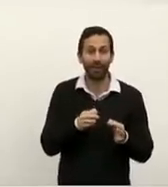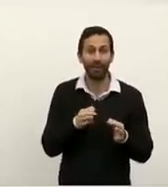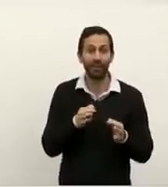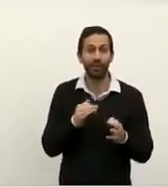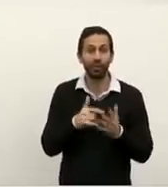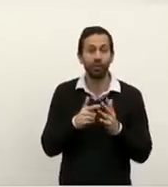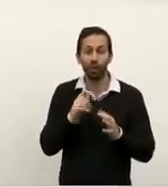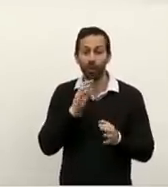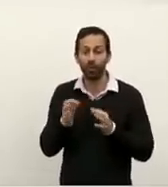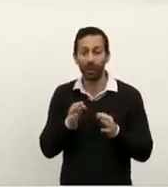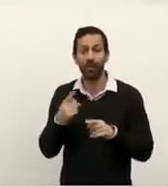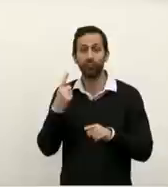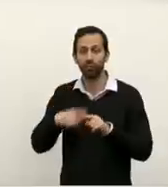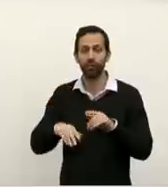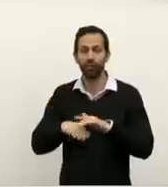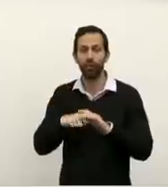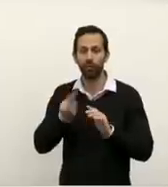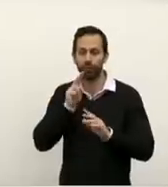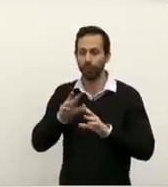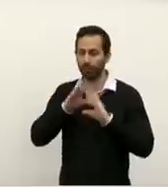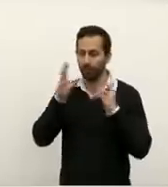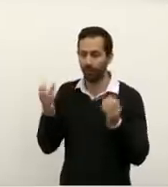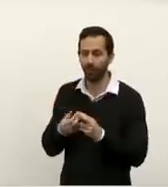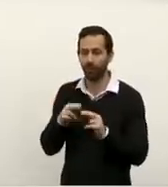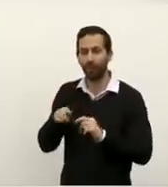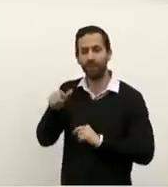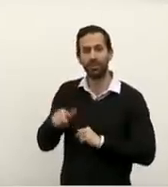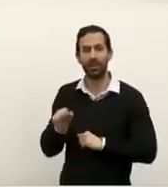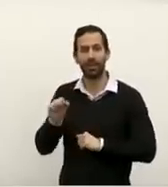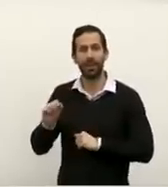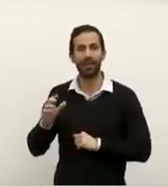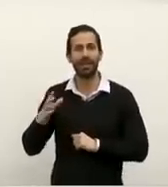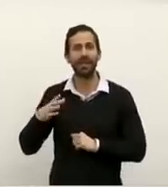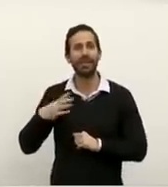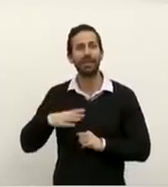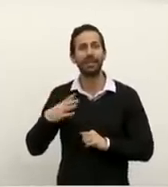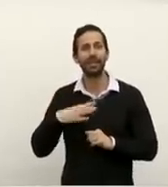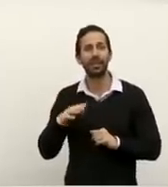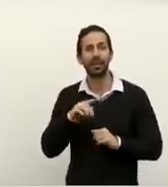of a full holistic solution for that participant's needs, And then we can work through that